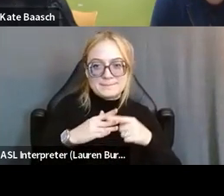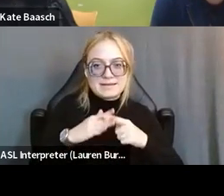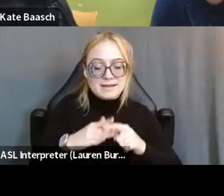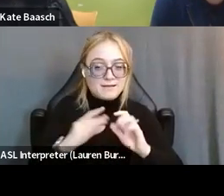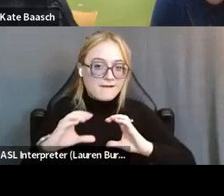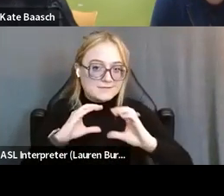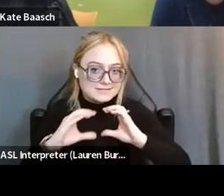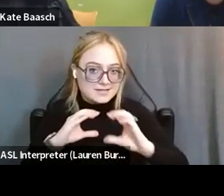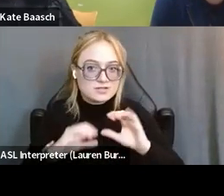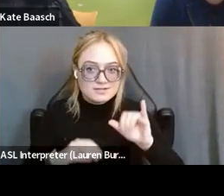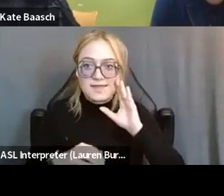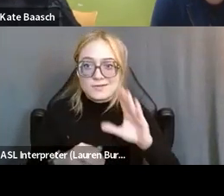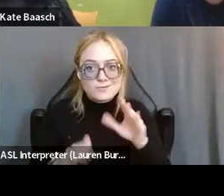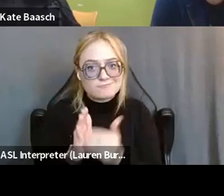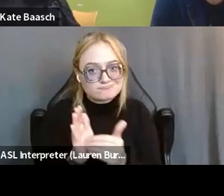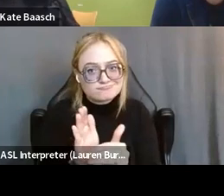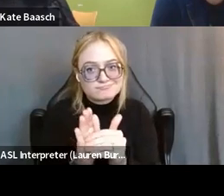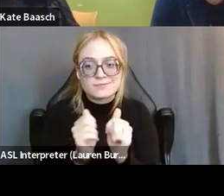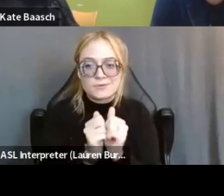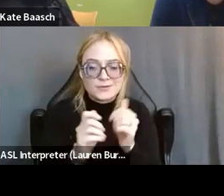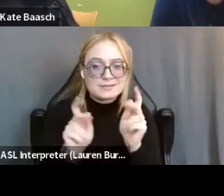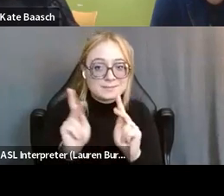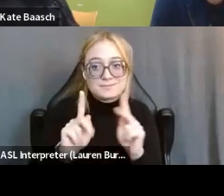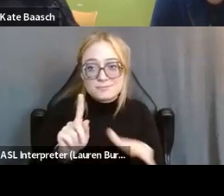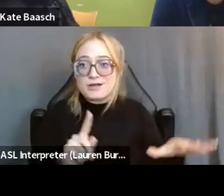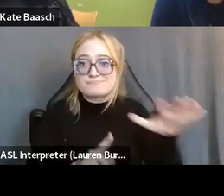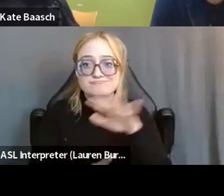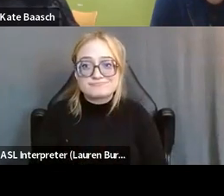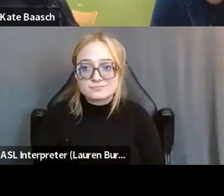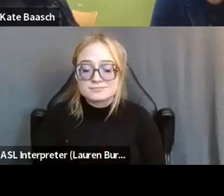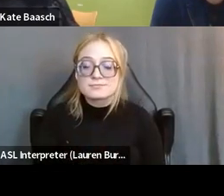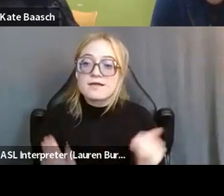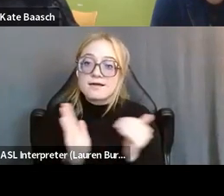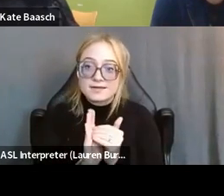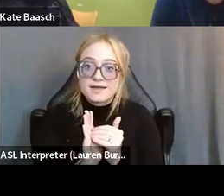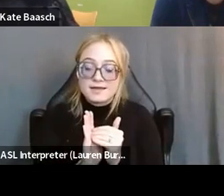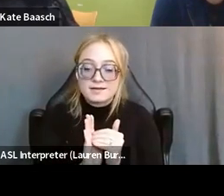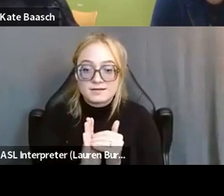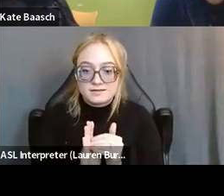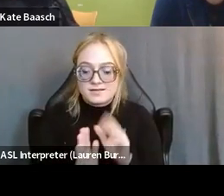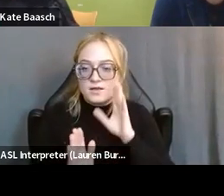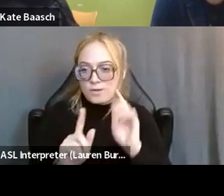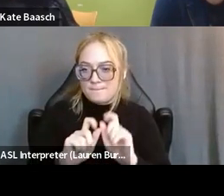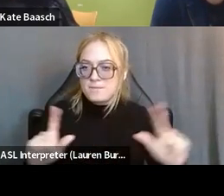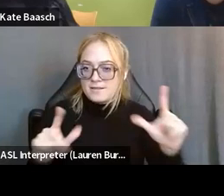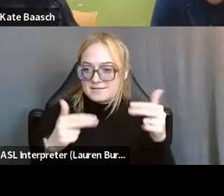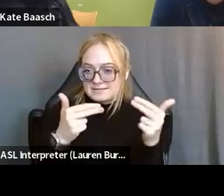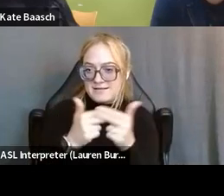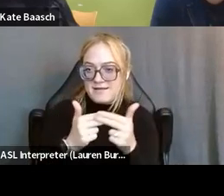that we'll be having with many folks out there. And if you look at the, we'll pull up the slides again as we close out,